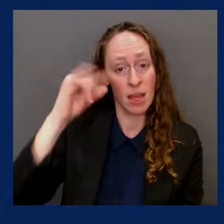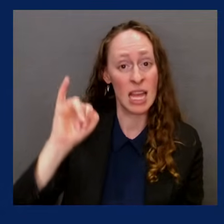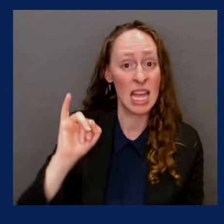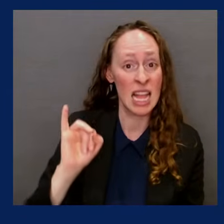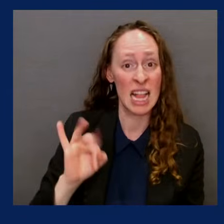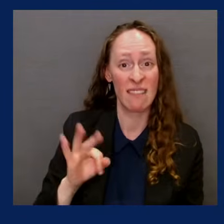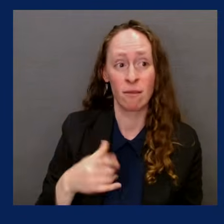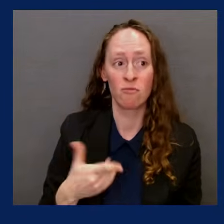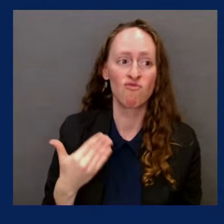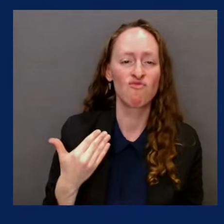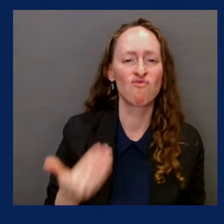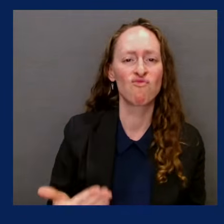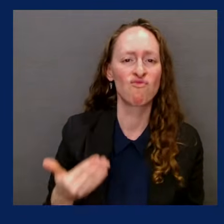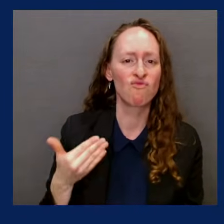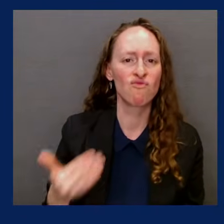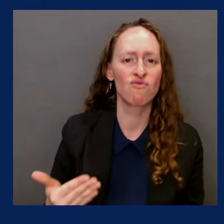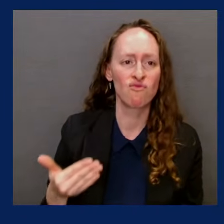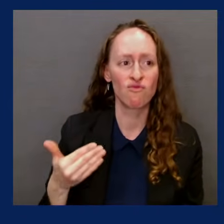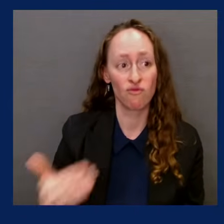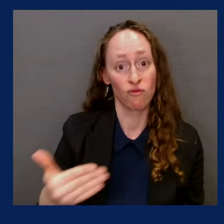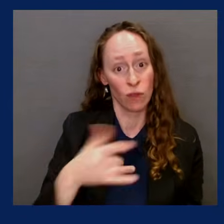It has nothing to do with Israel.